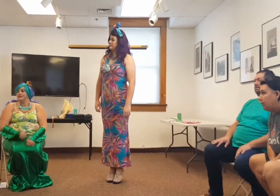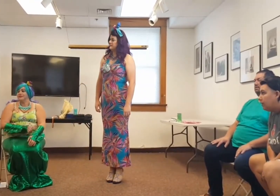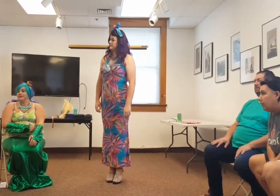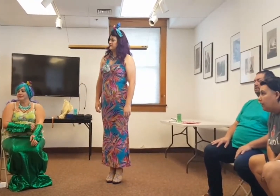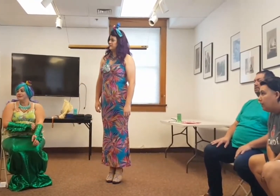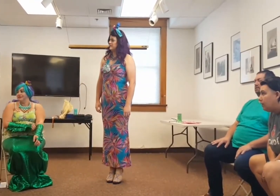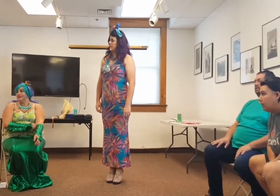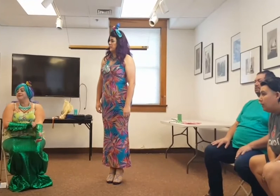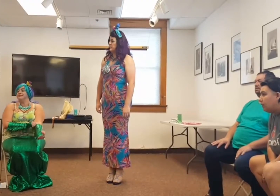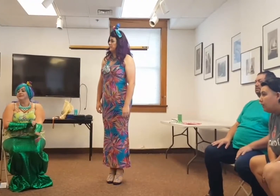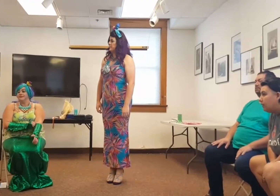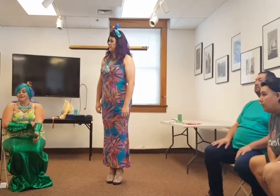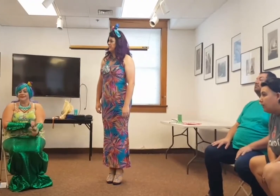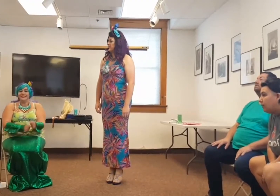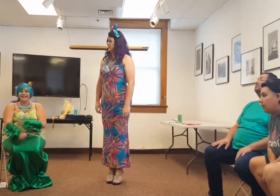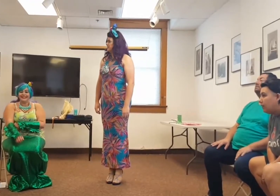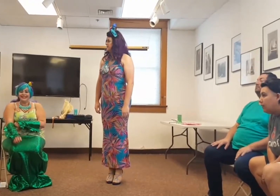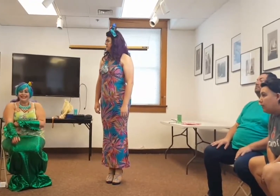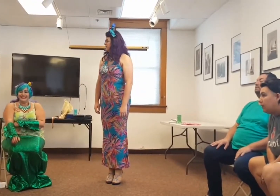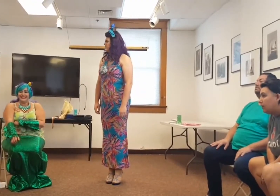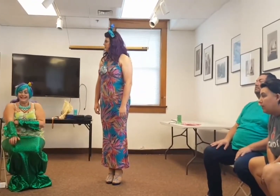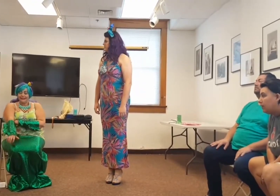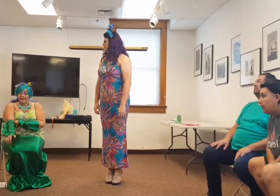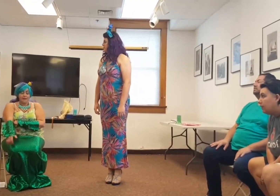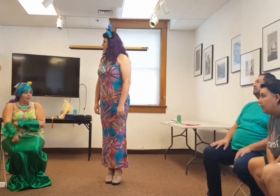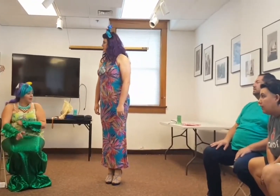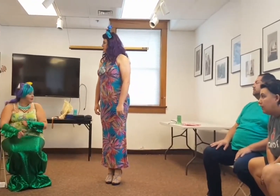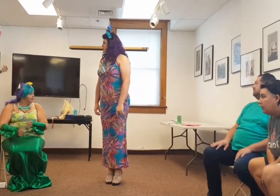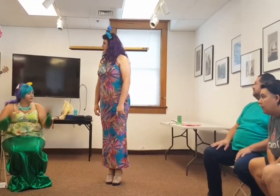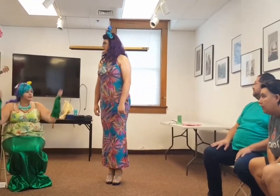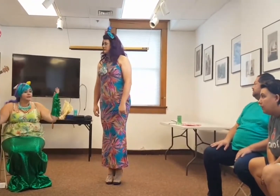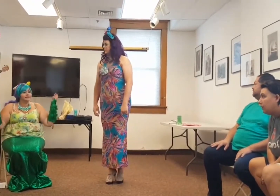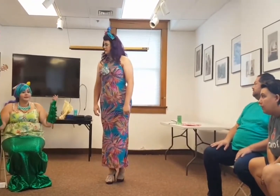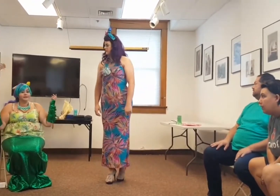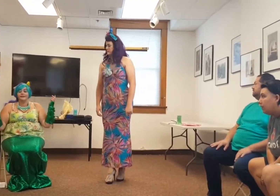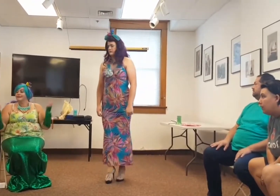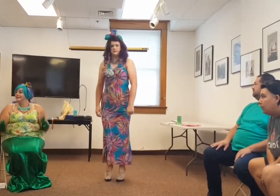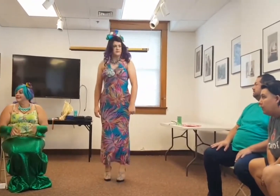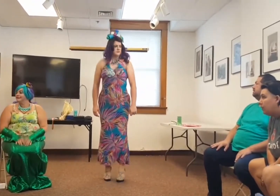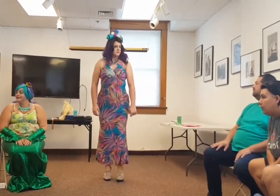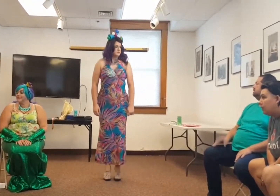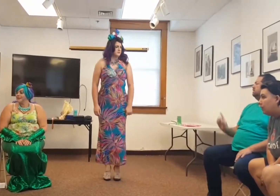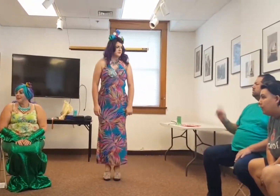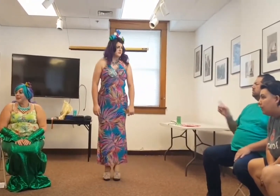Okay? Where did my paper go? Oh, I need to grab my things.